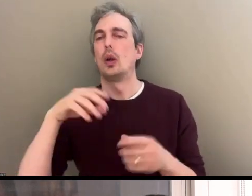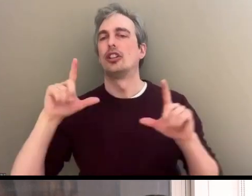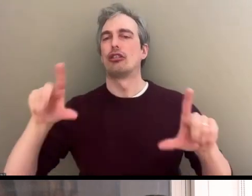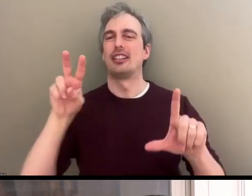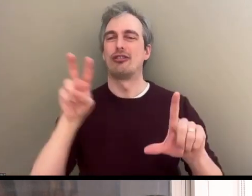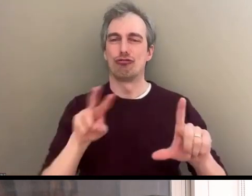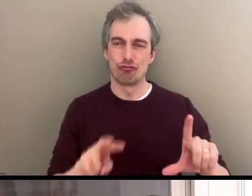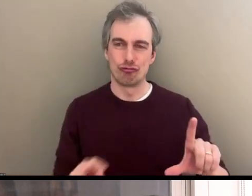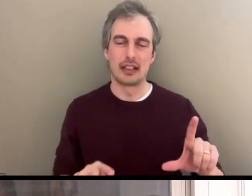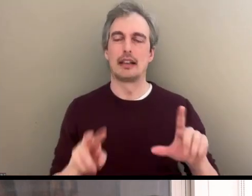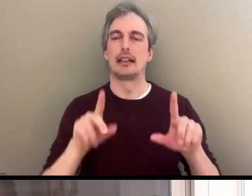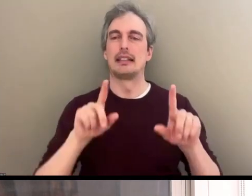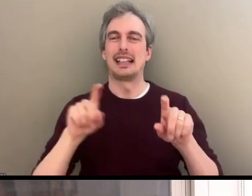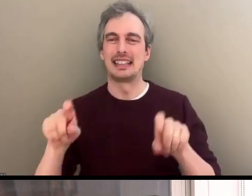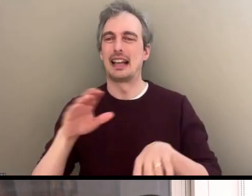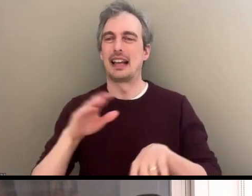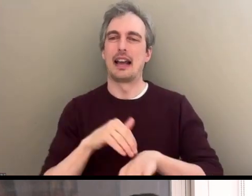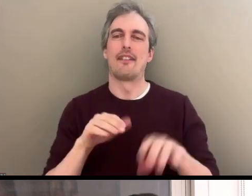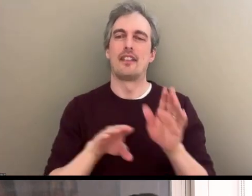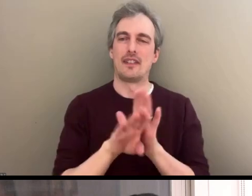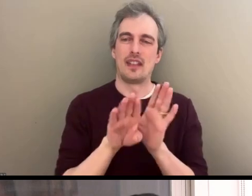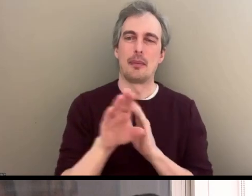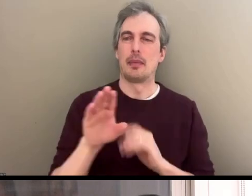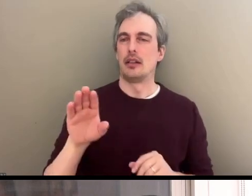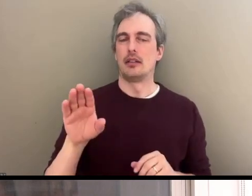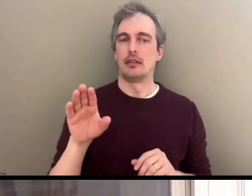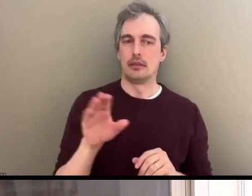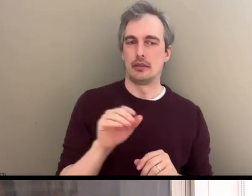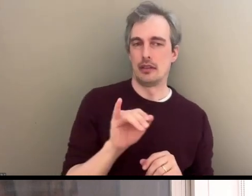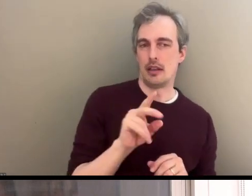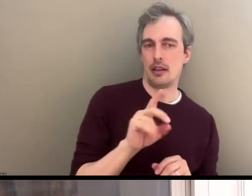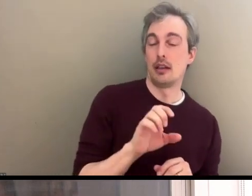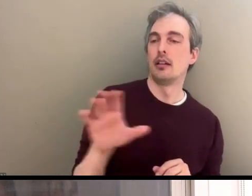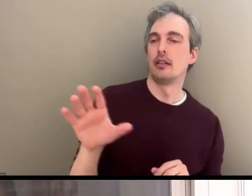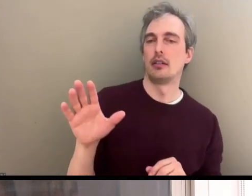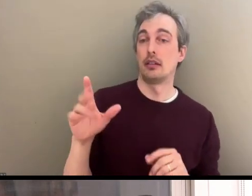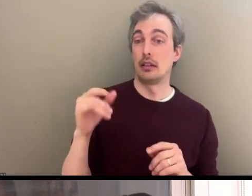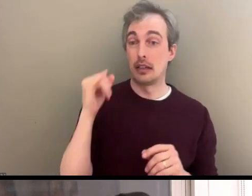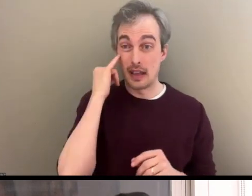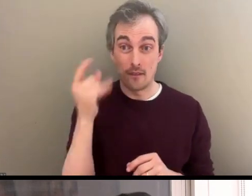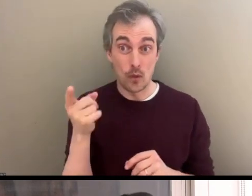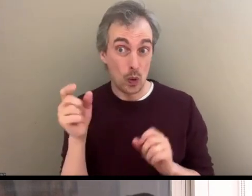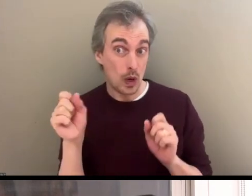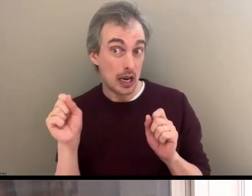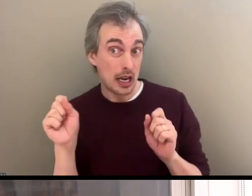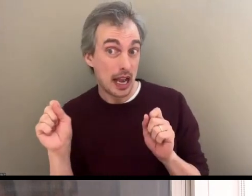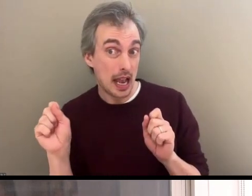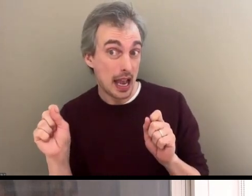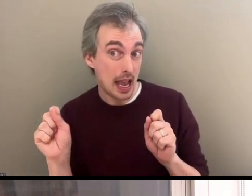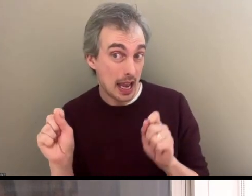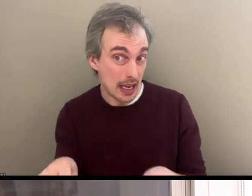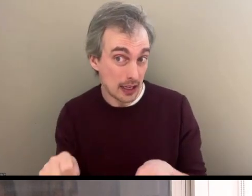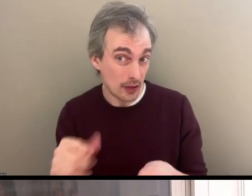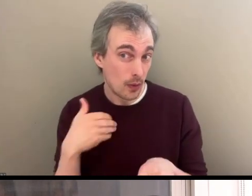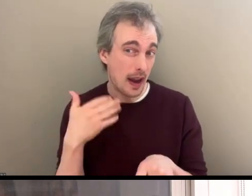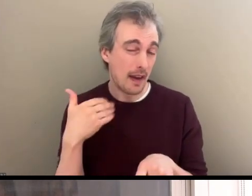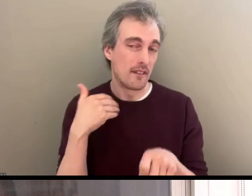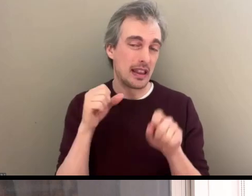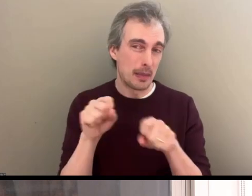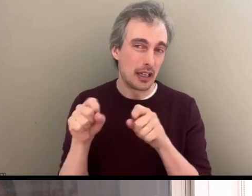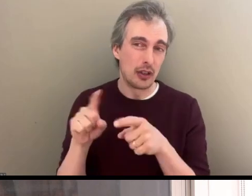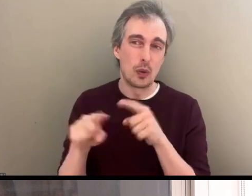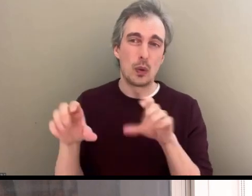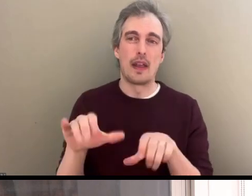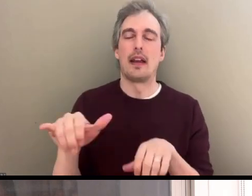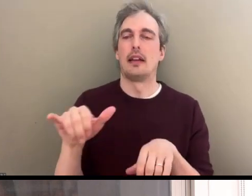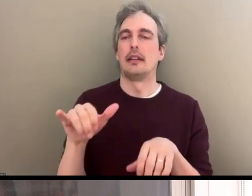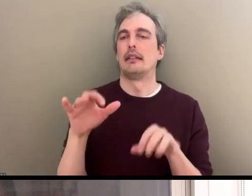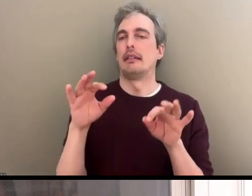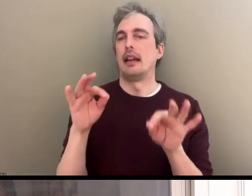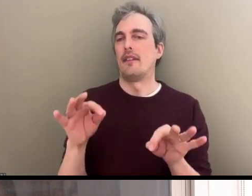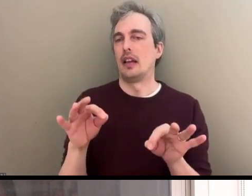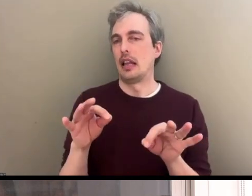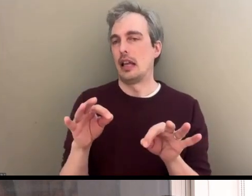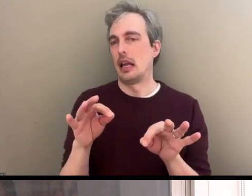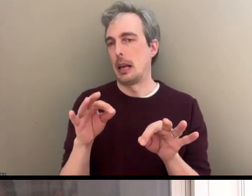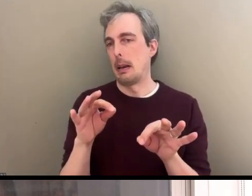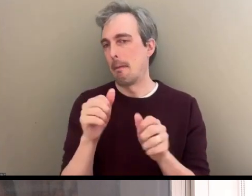If you have the ability to certainly post commit pre-production before